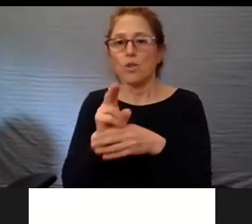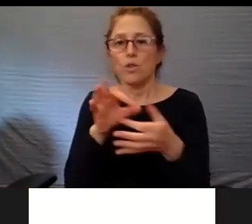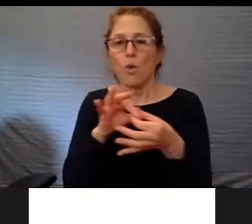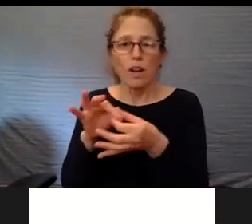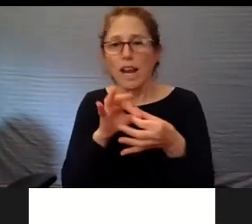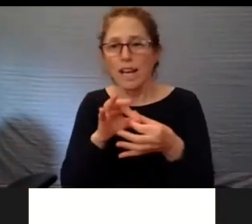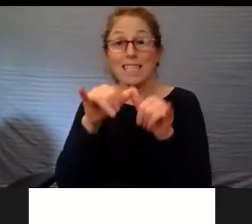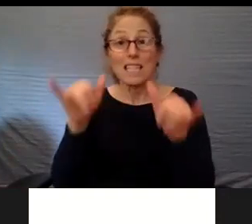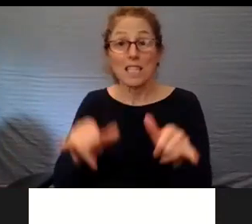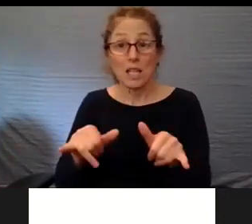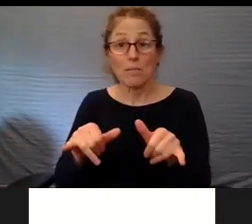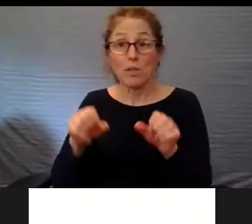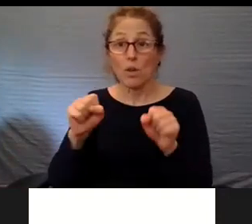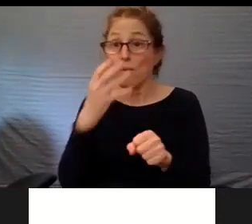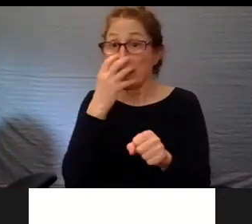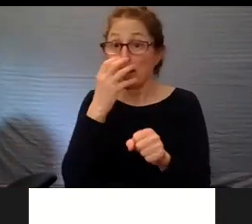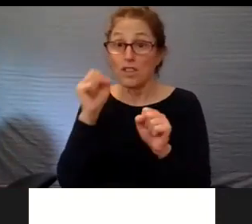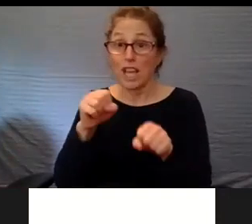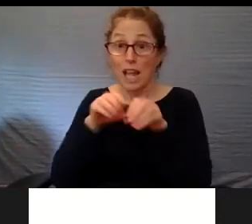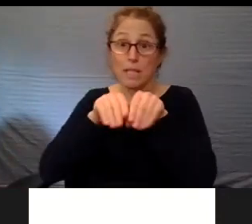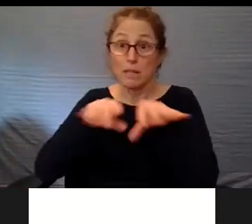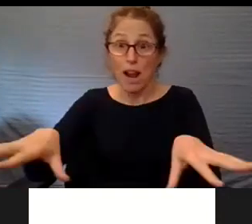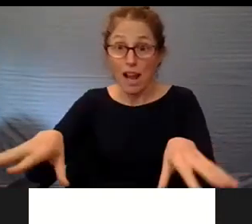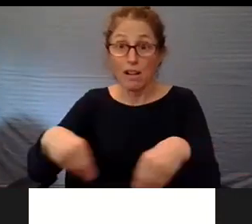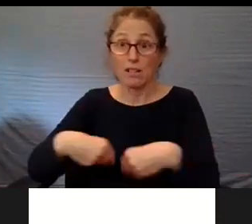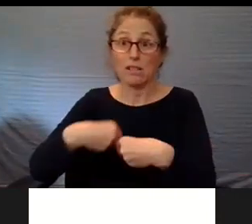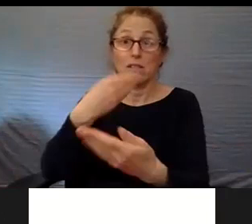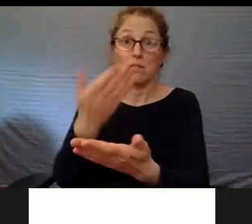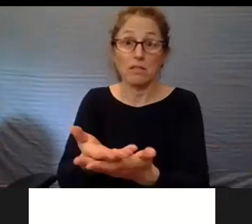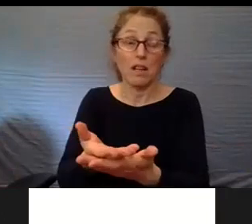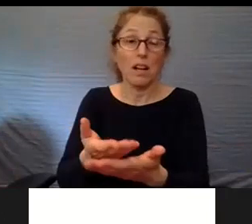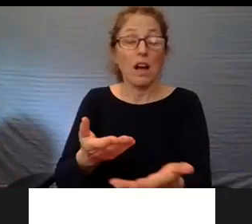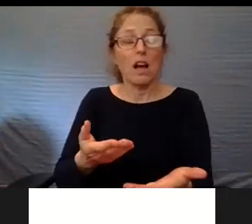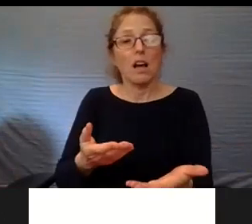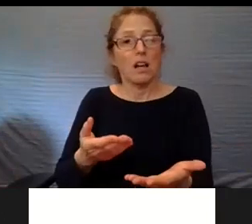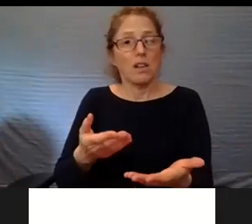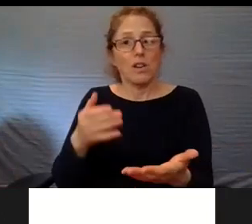So hopefully you don't need to triage. That's the kind of thing to fight for.